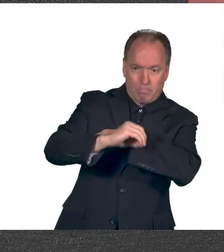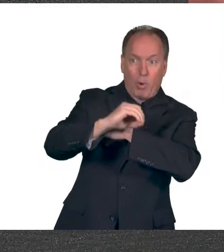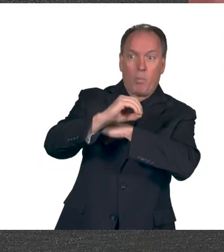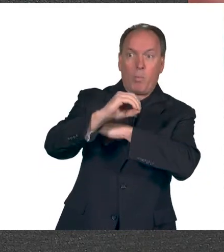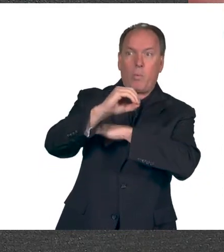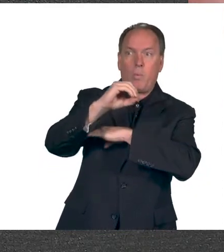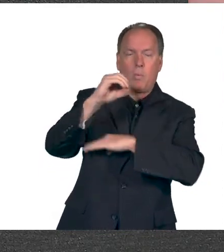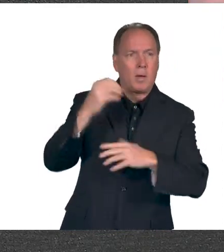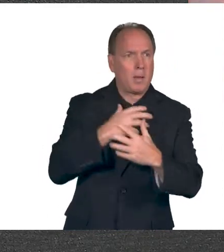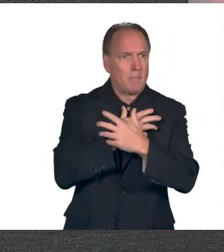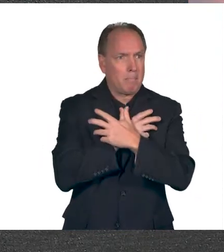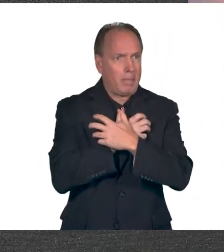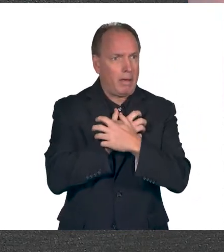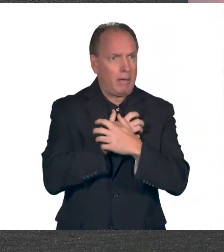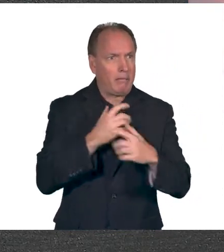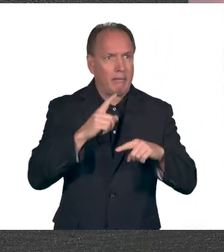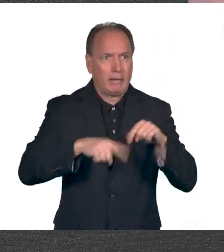bear can't sleep anymore.